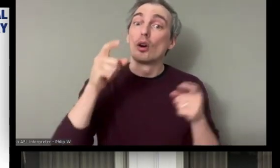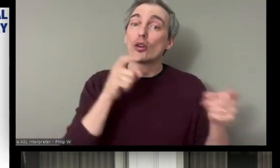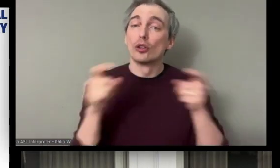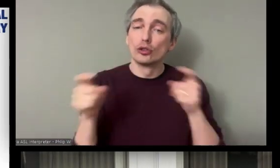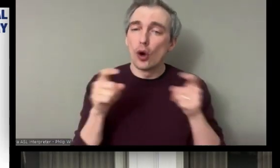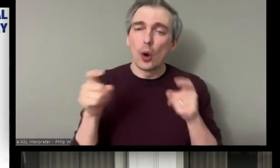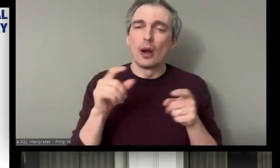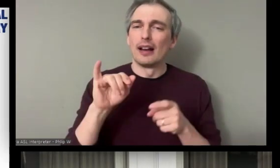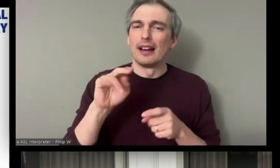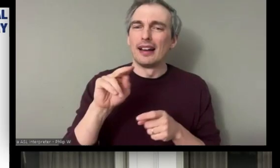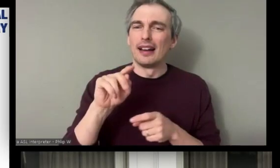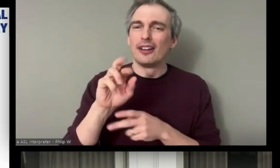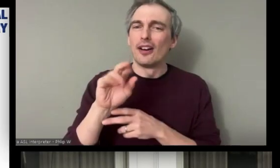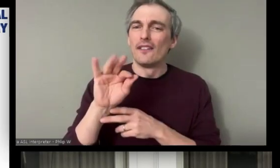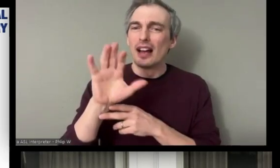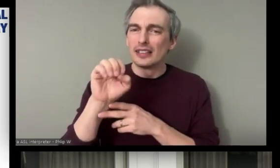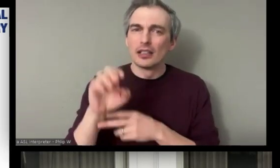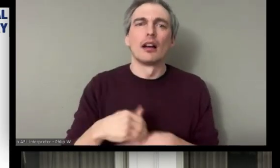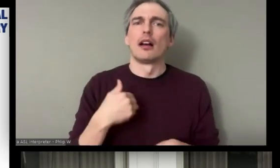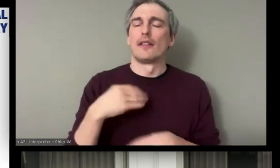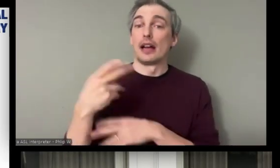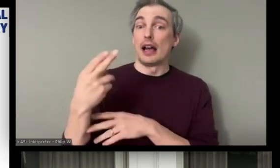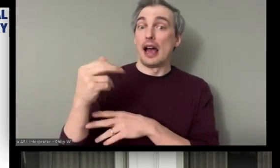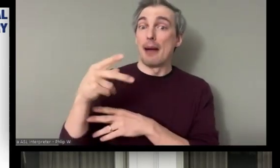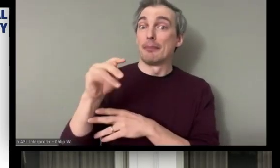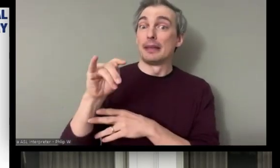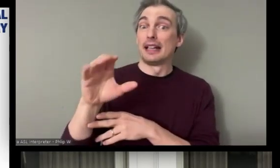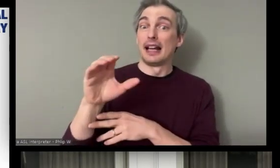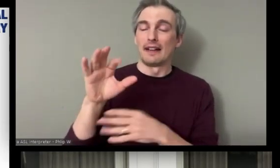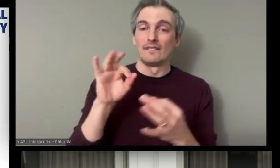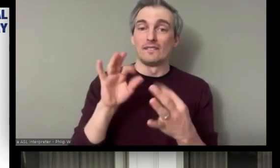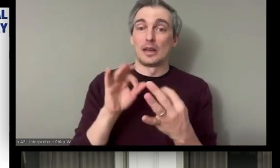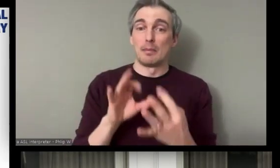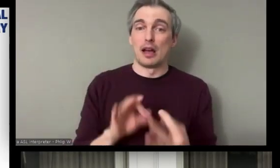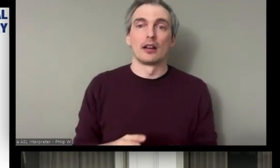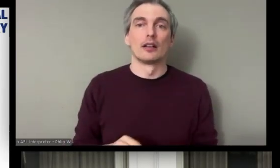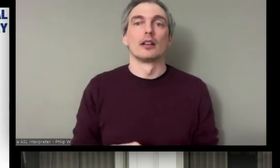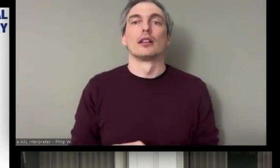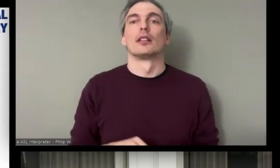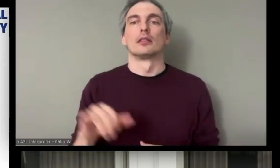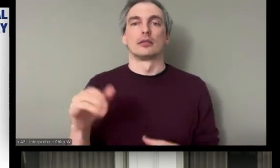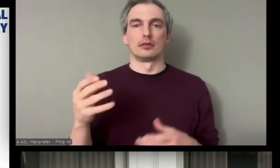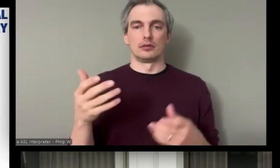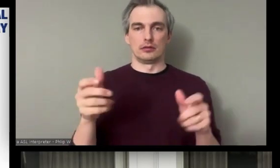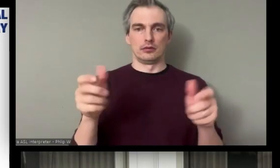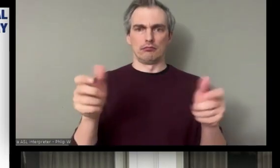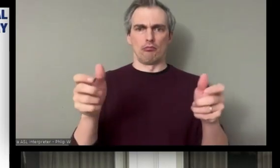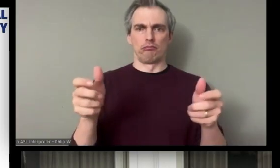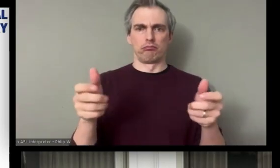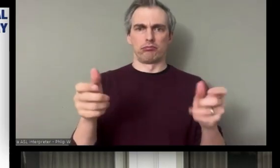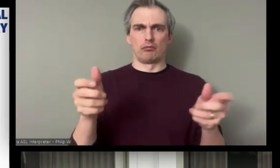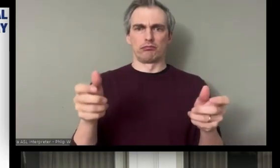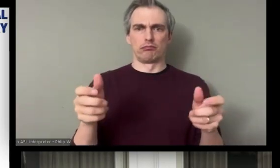able to have those hand controllers -- can rumble and give vibrations.